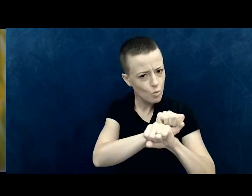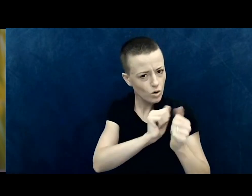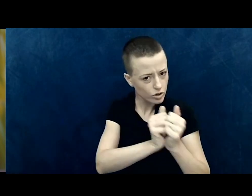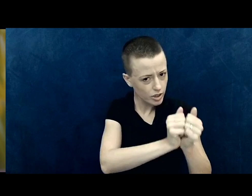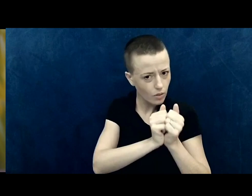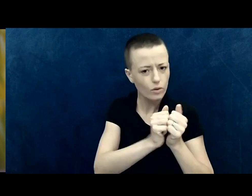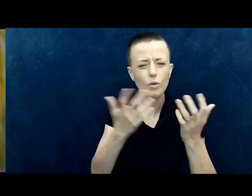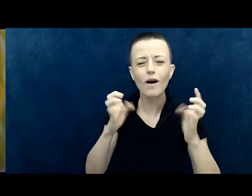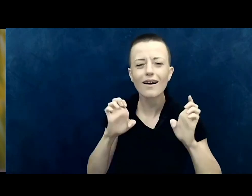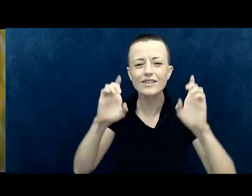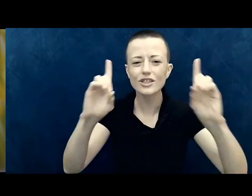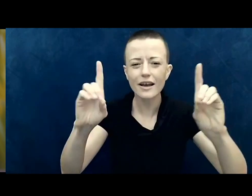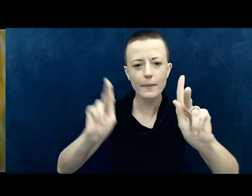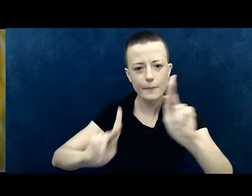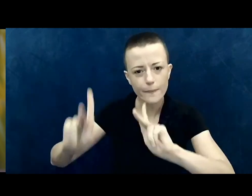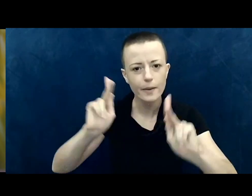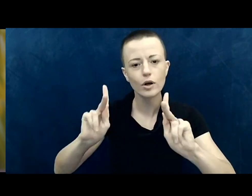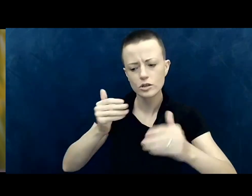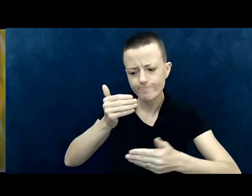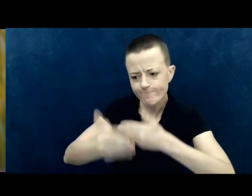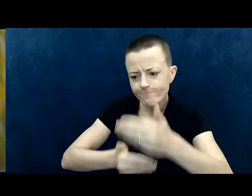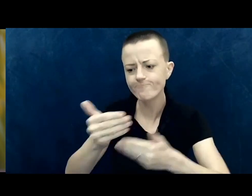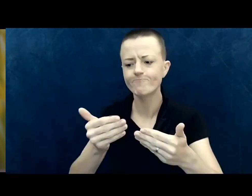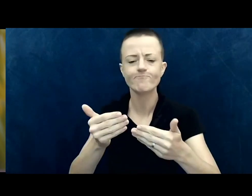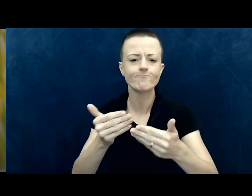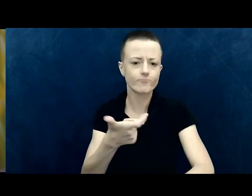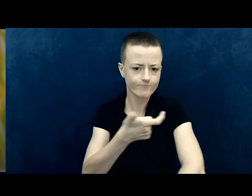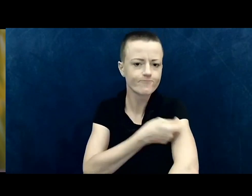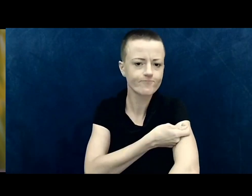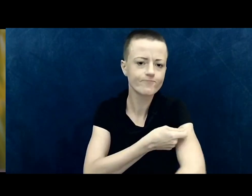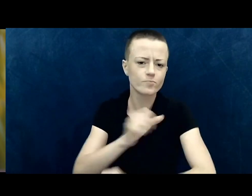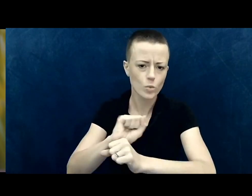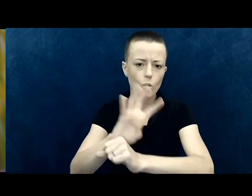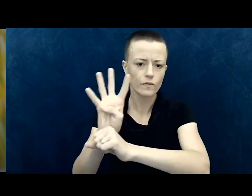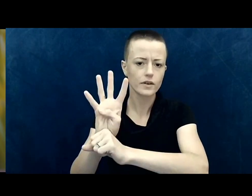and educate people on the benefits and safety of COVID-19 vaccination.